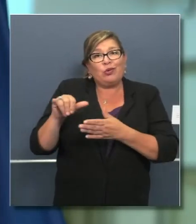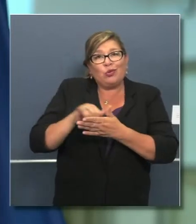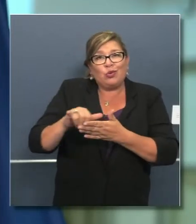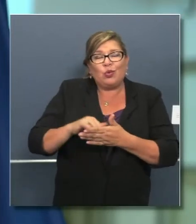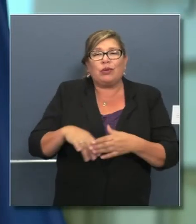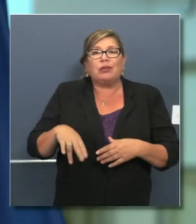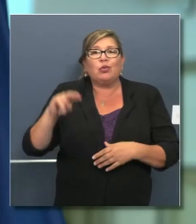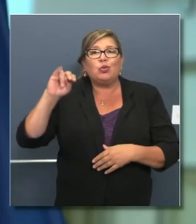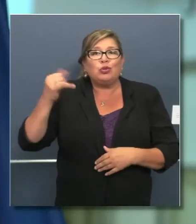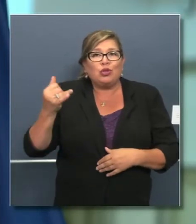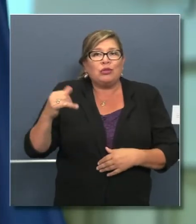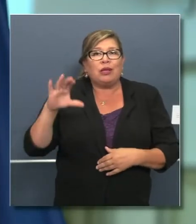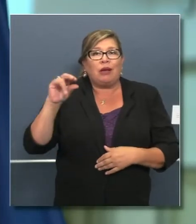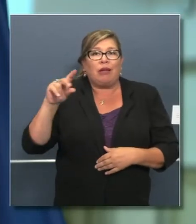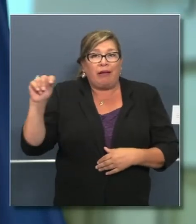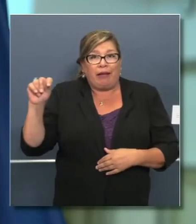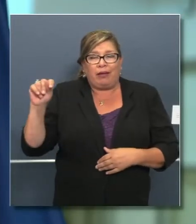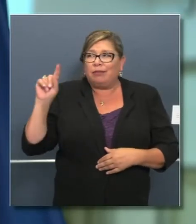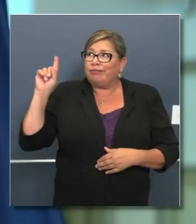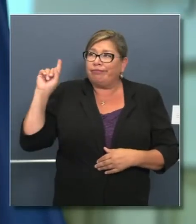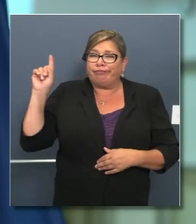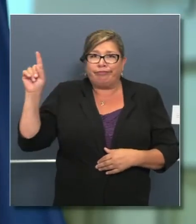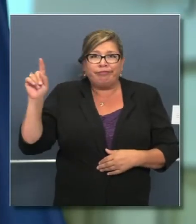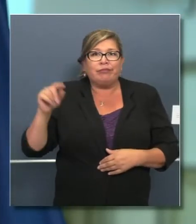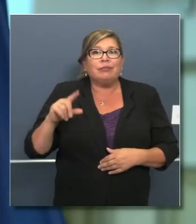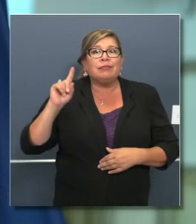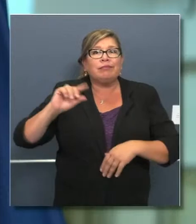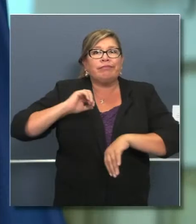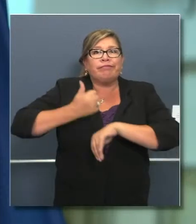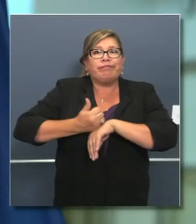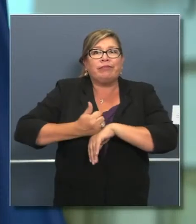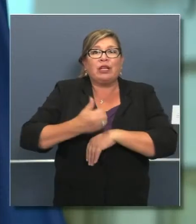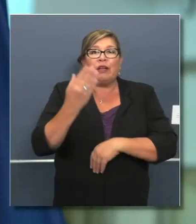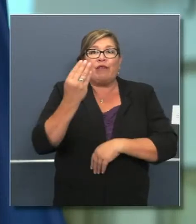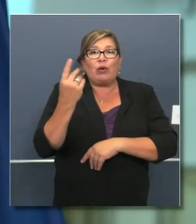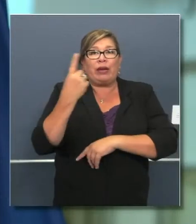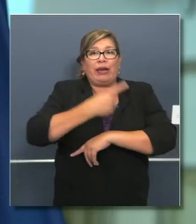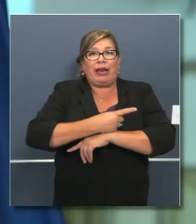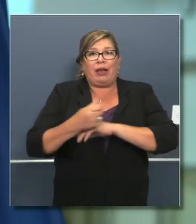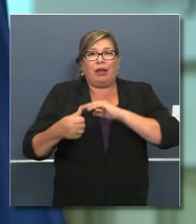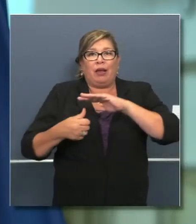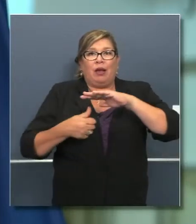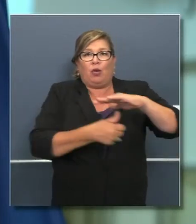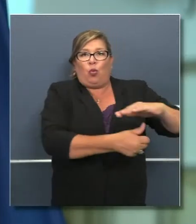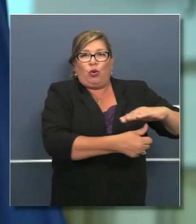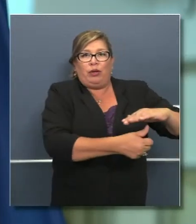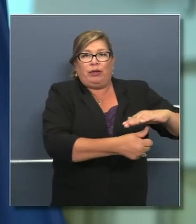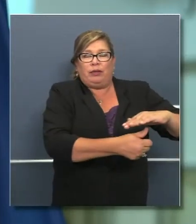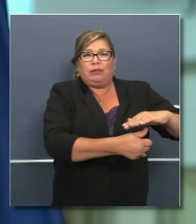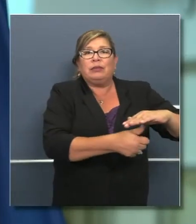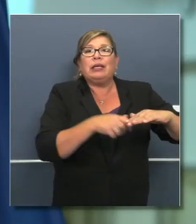or have now implemented 14-day quarantine for people coming from States better hot spots